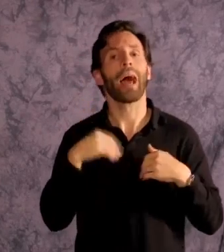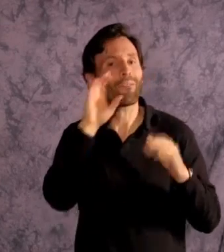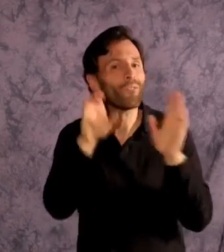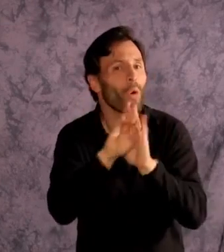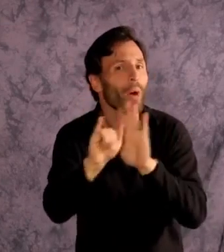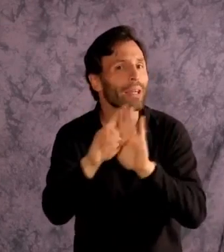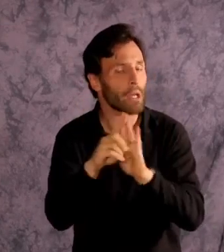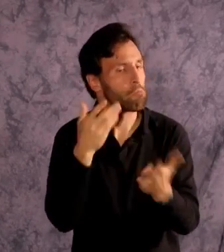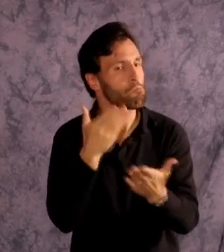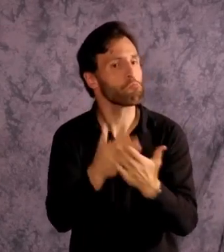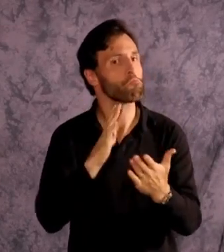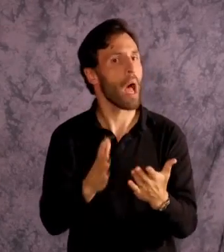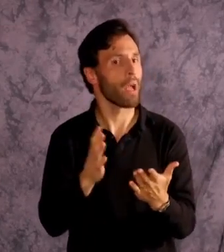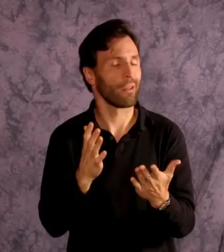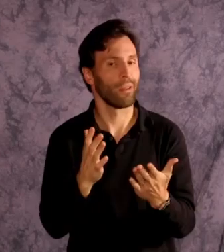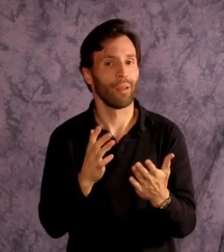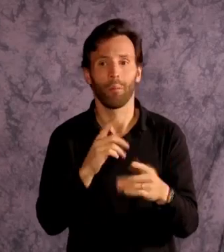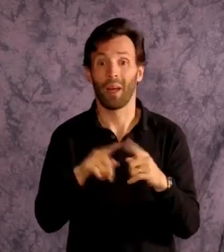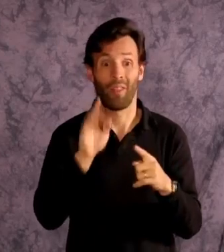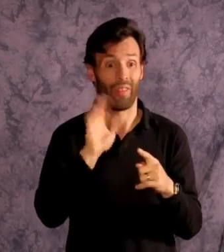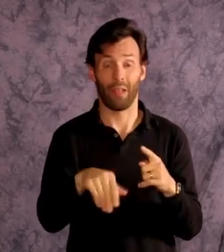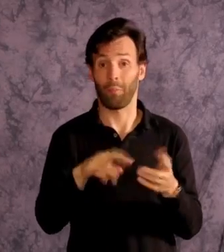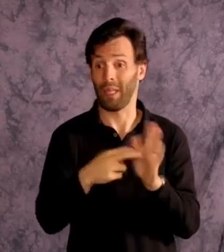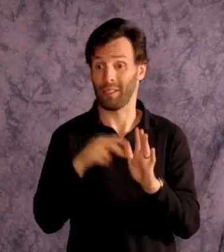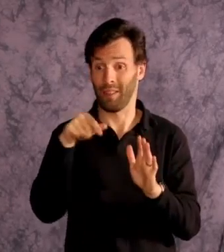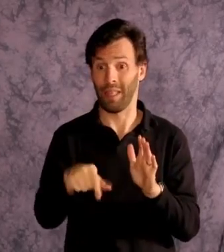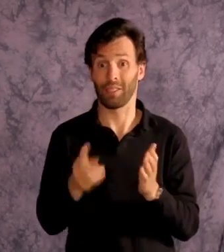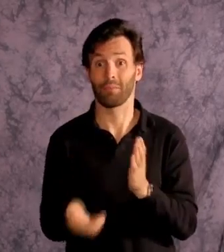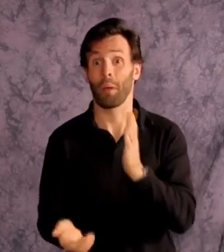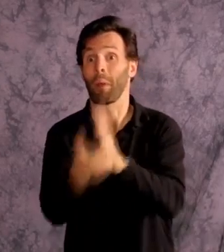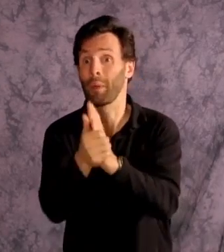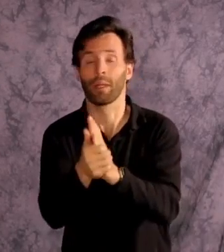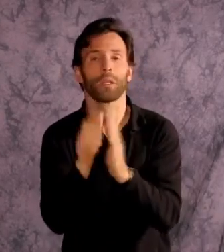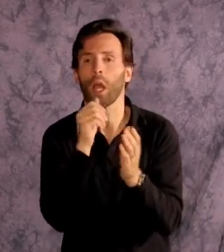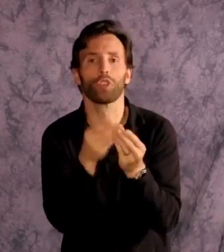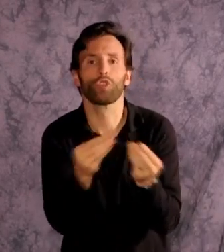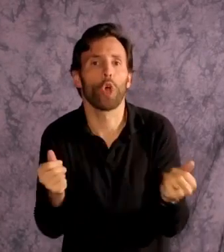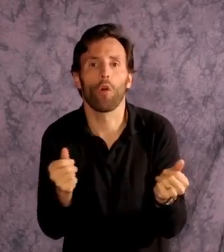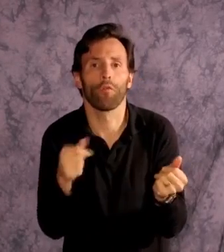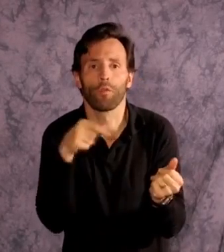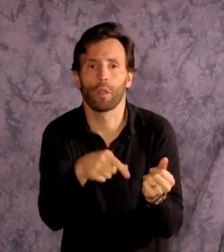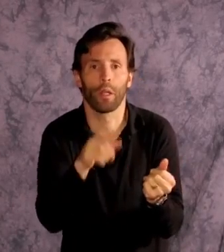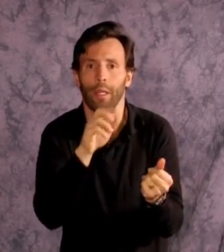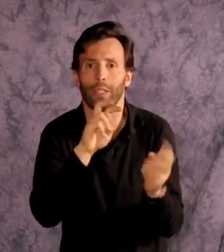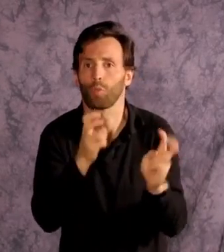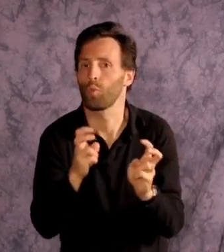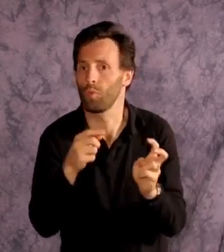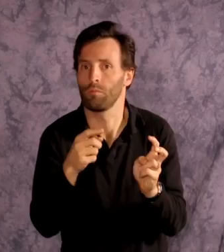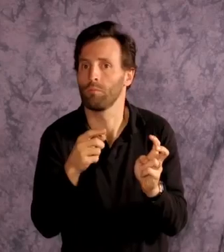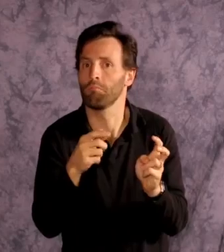Because felons have valid photo identification, the amendment wouldn't even solve the only